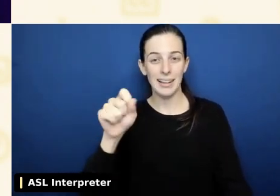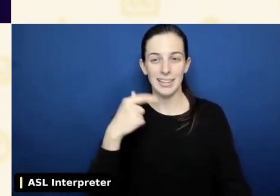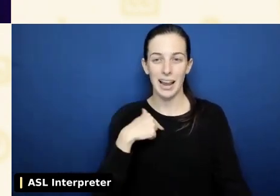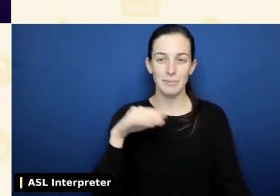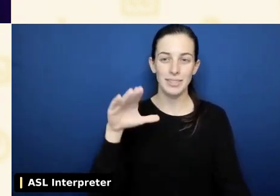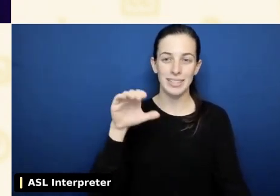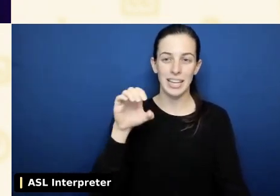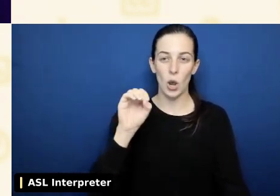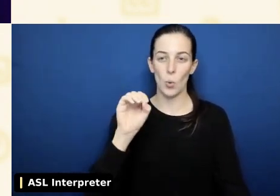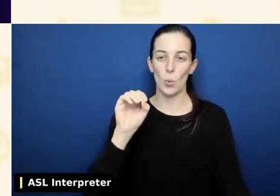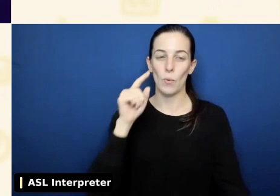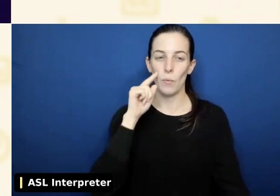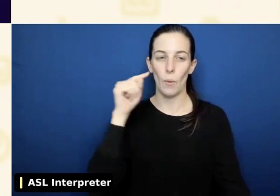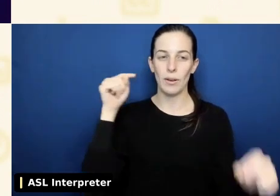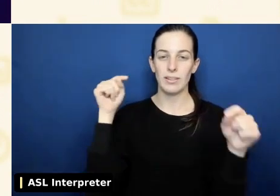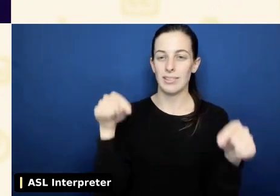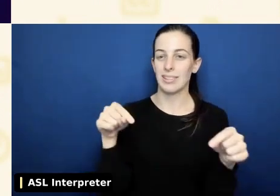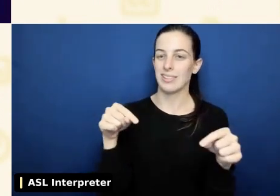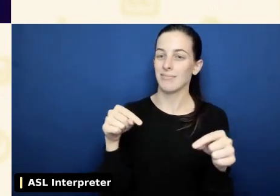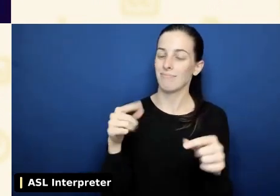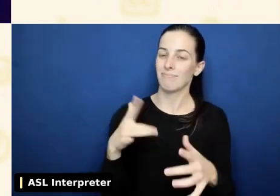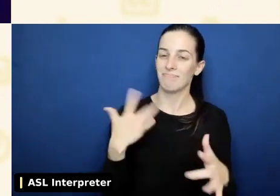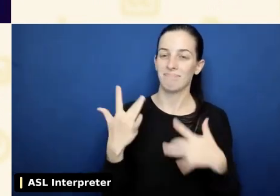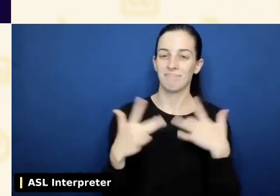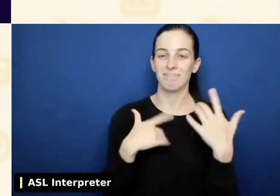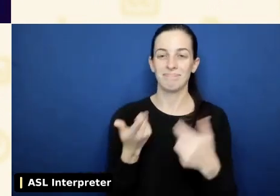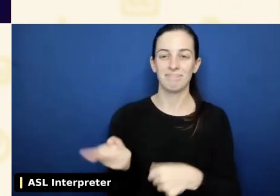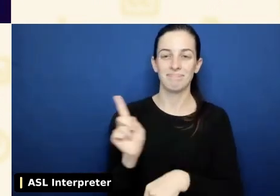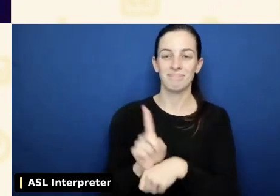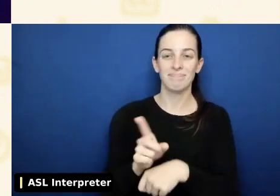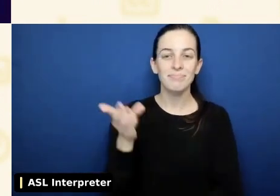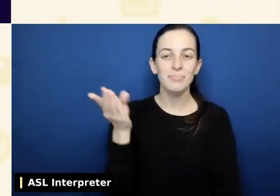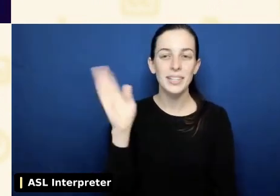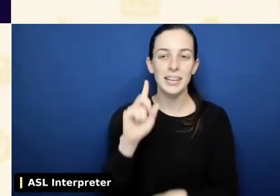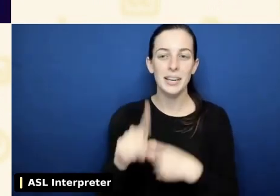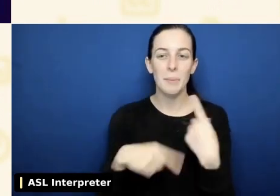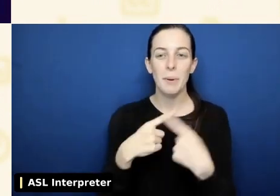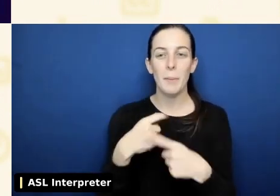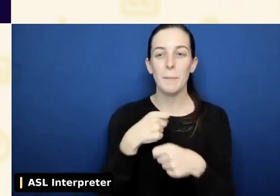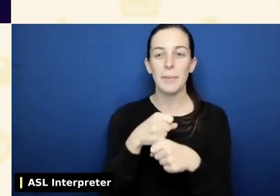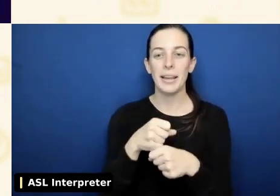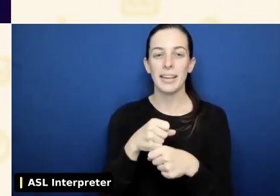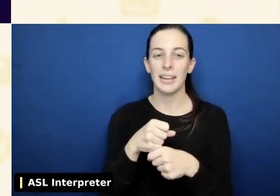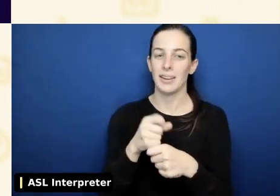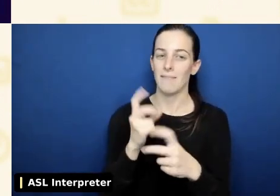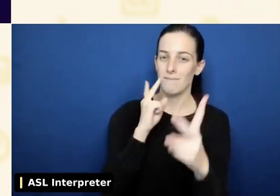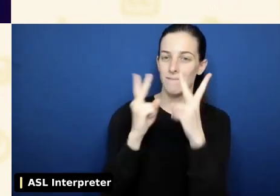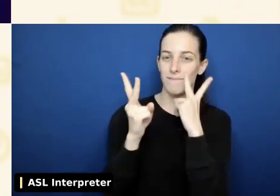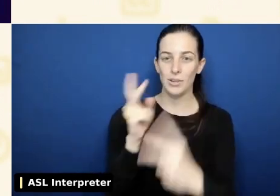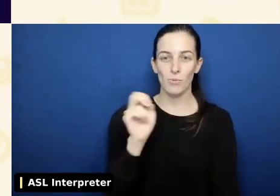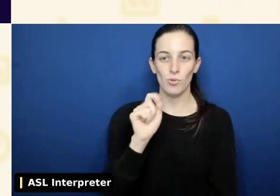to be presenting Making a Visual Tool Accessible to Screen reader users along with Raghavendra.